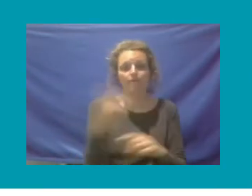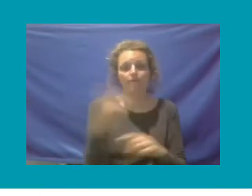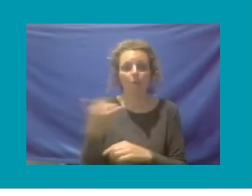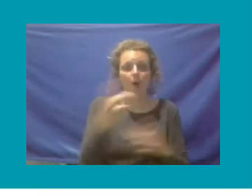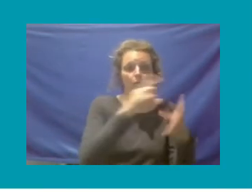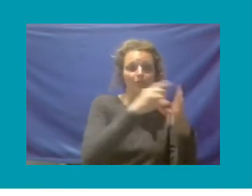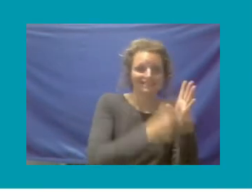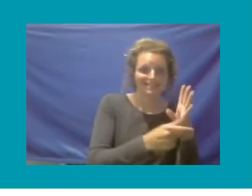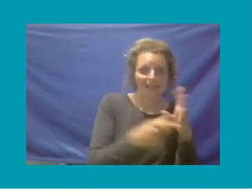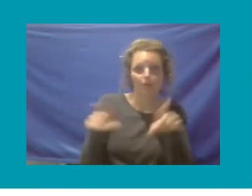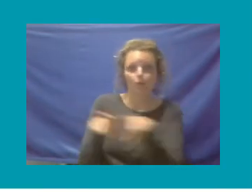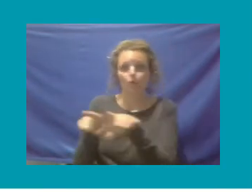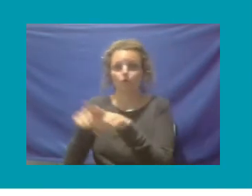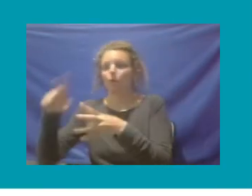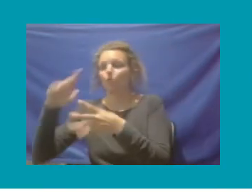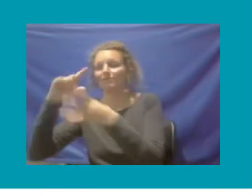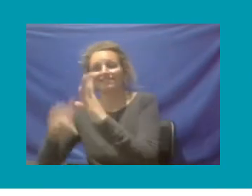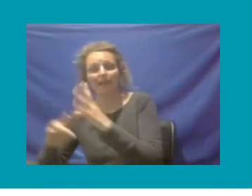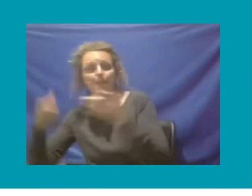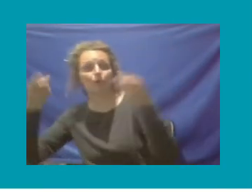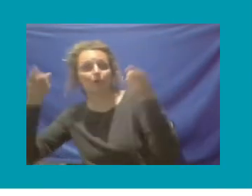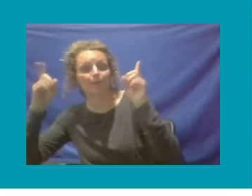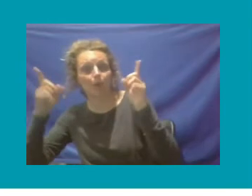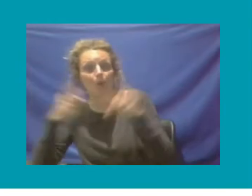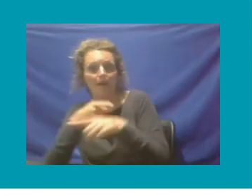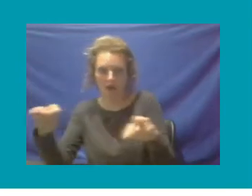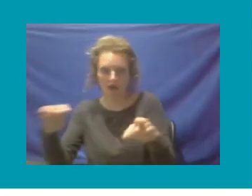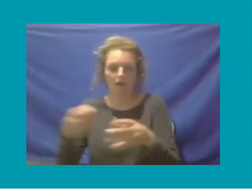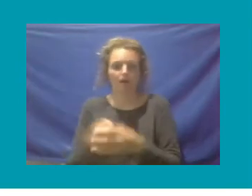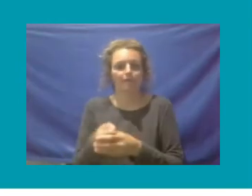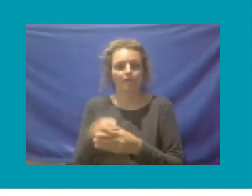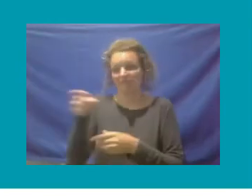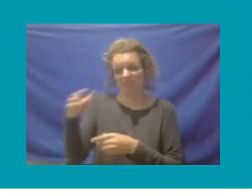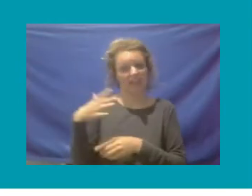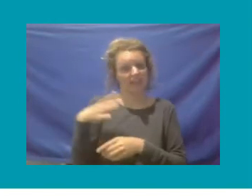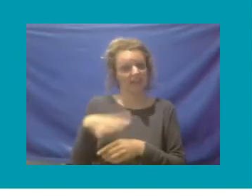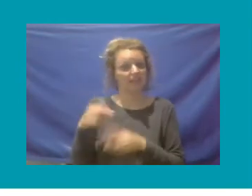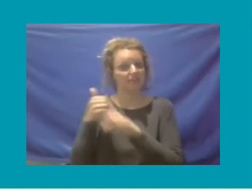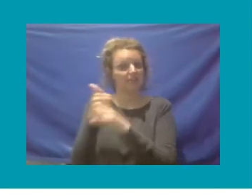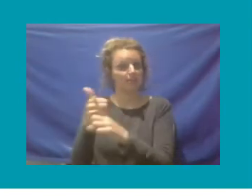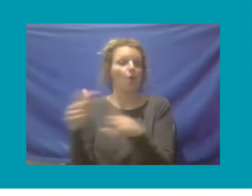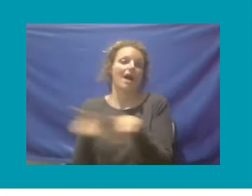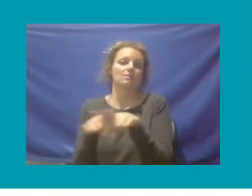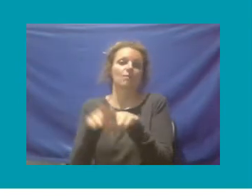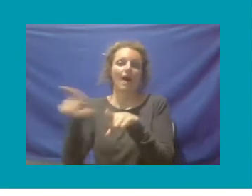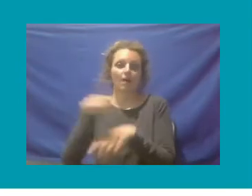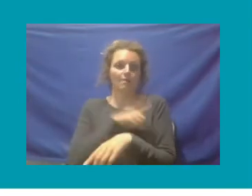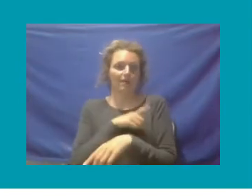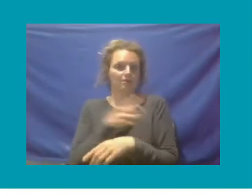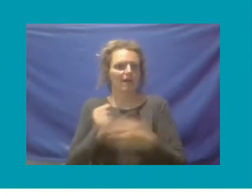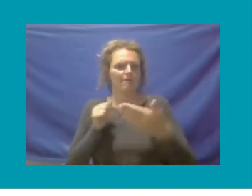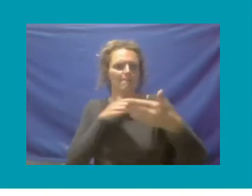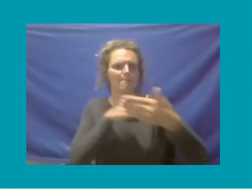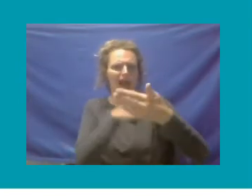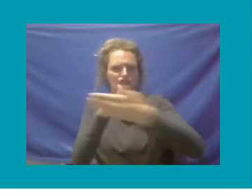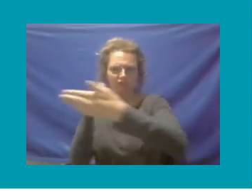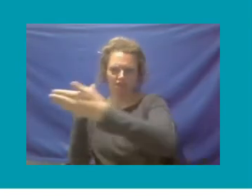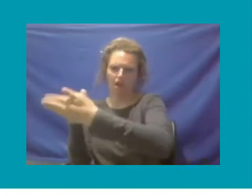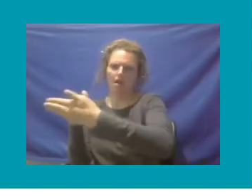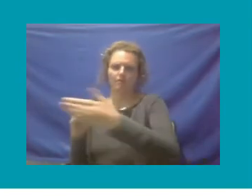you know there are barriers in the recruitment process. In the whole employment field that we face as disabled people and we